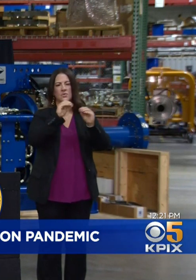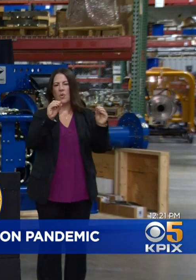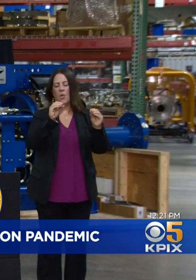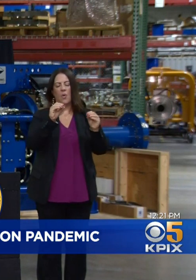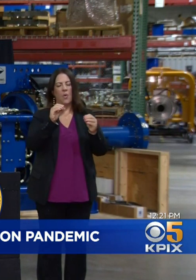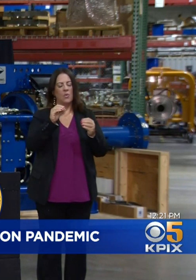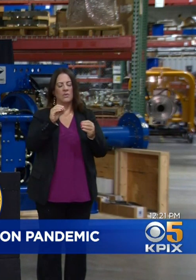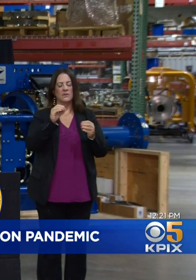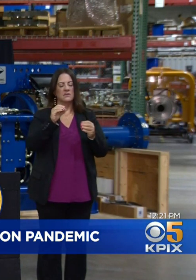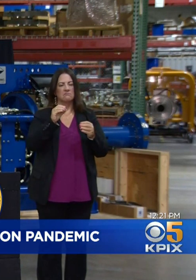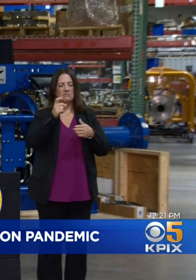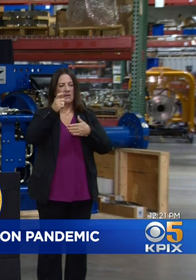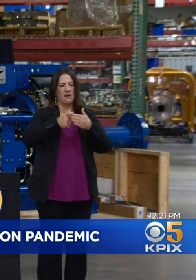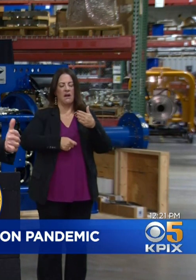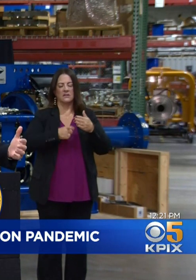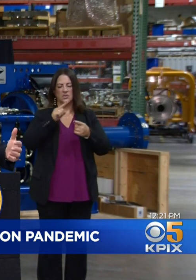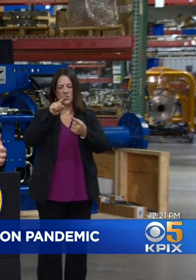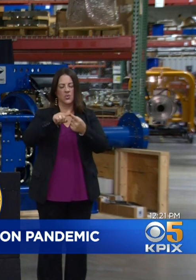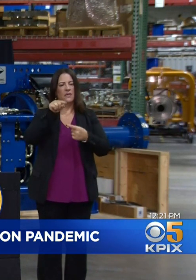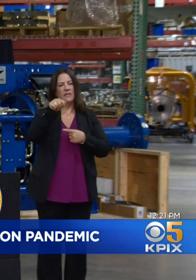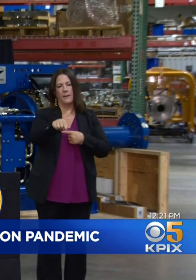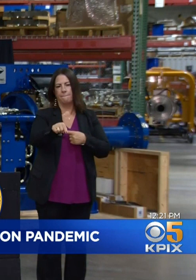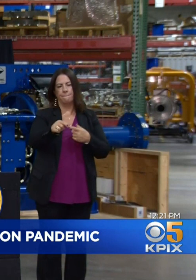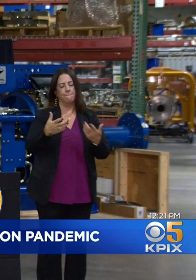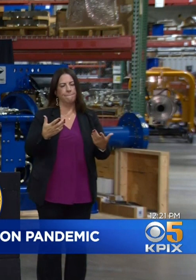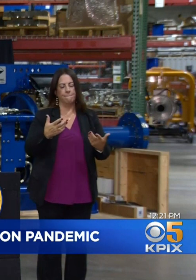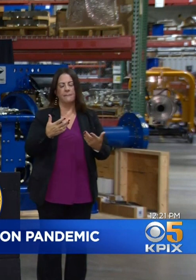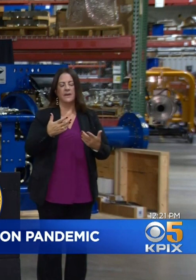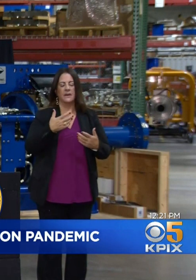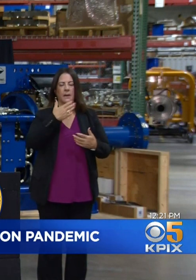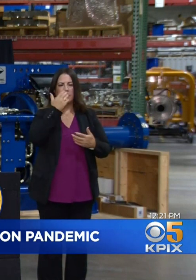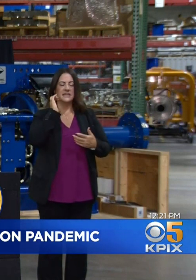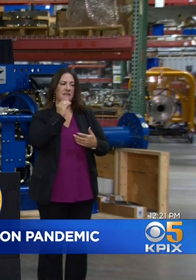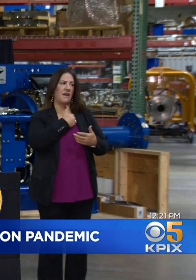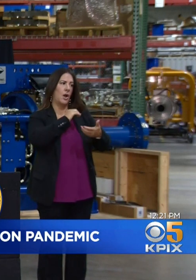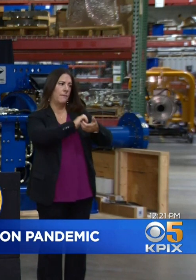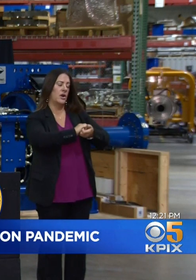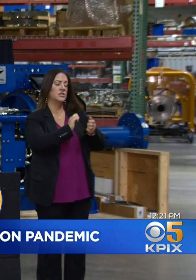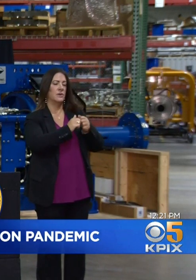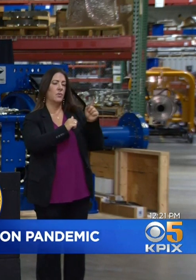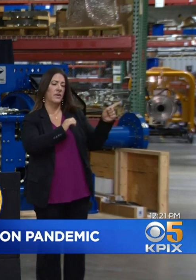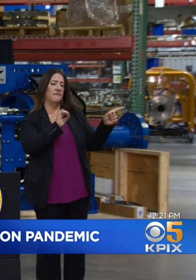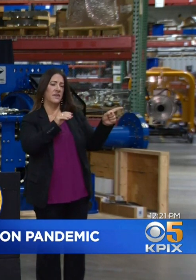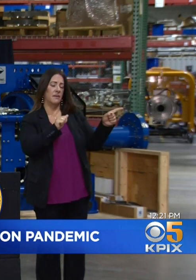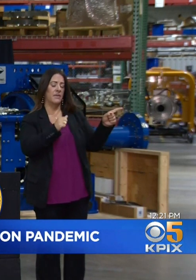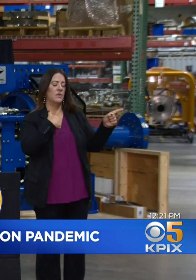FIELDS TRADITIONALLY WILL PICK UP 75% OF THE COSTS, 25% OF THE